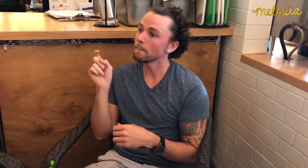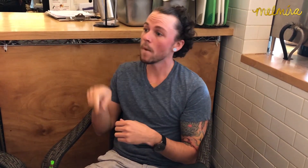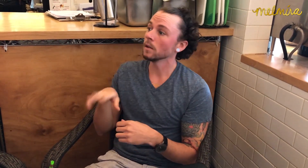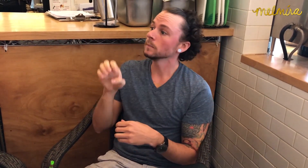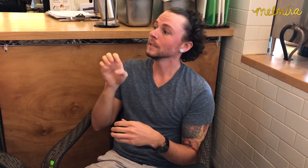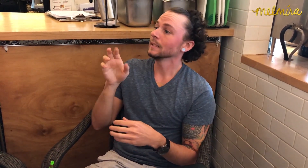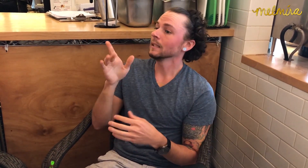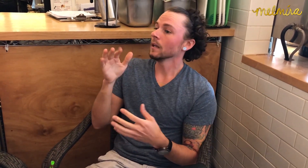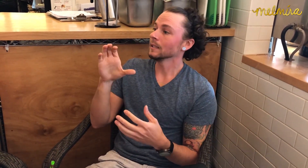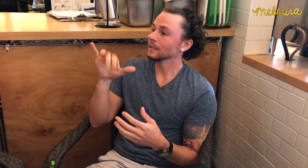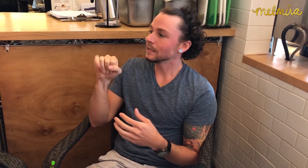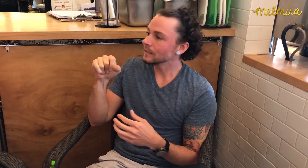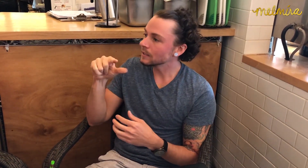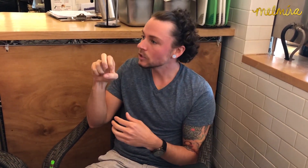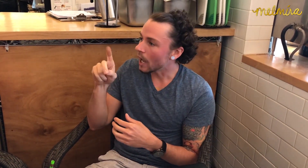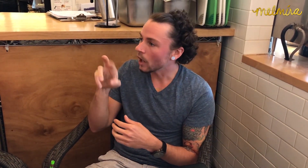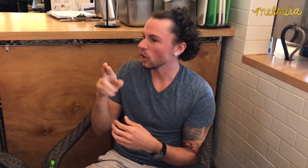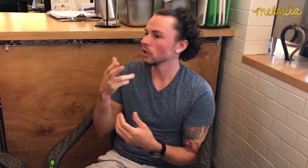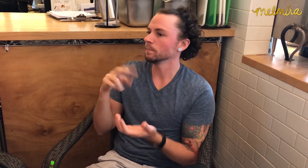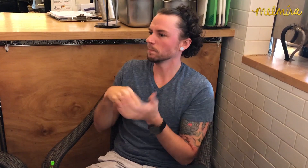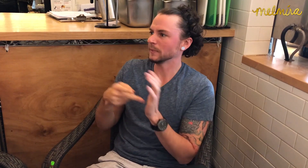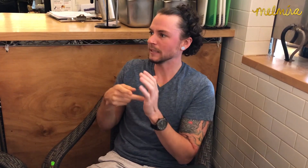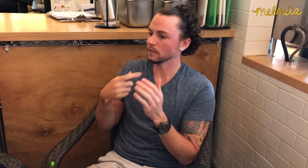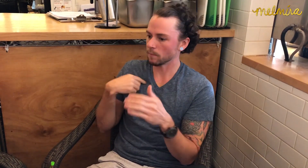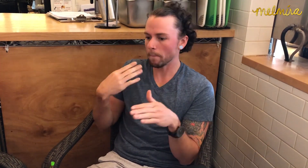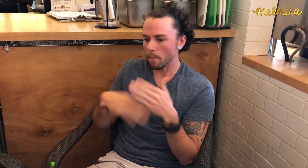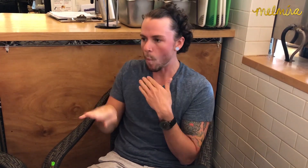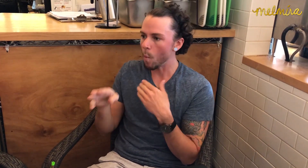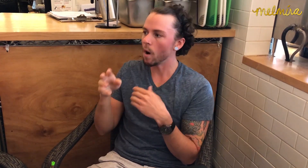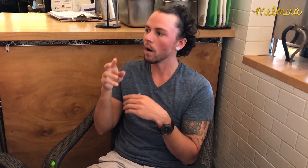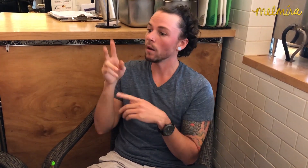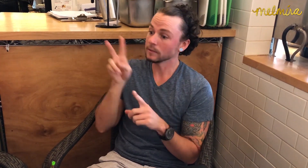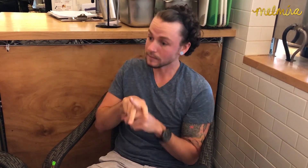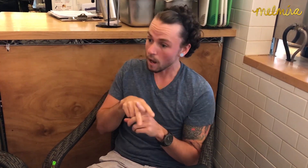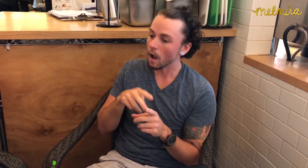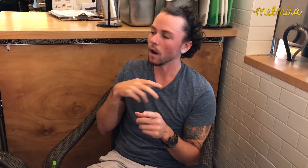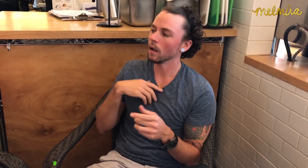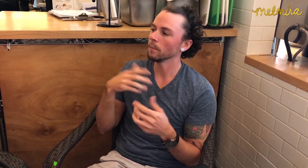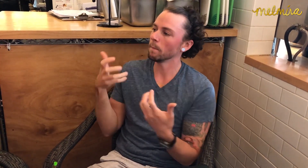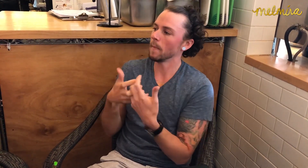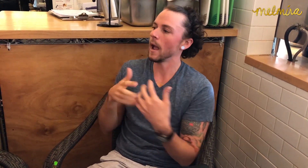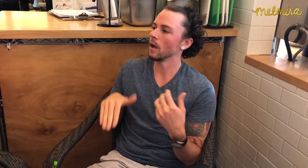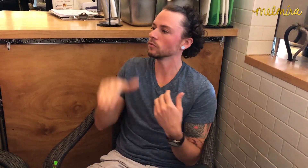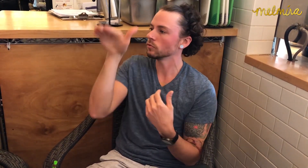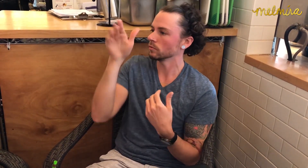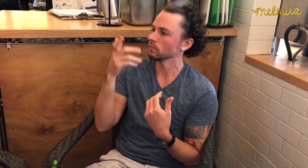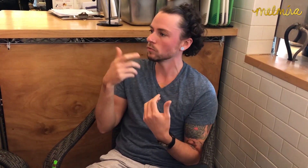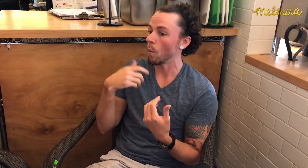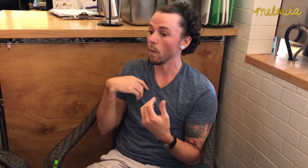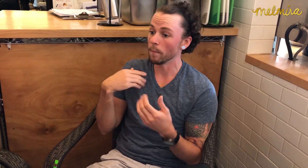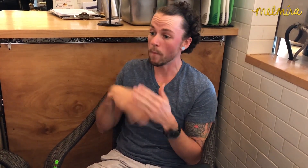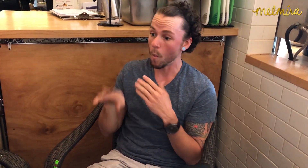and that I must be cisgender which means, when I was born, I was assigned a gender that I grew up with.